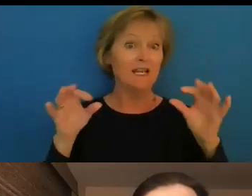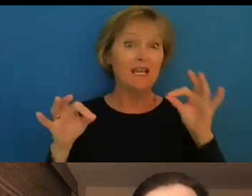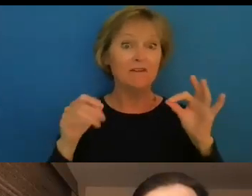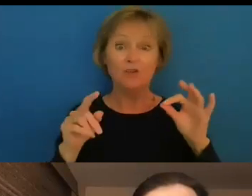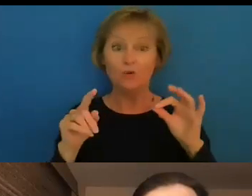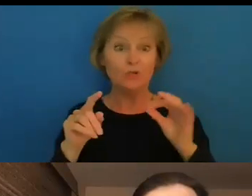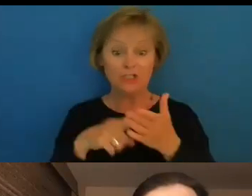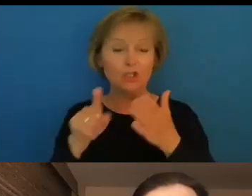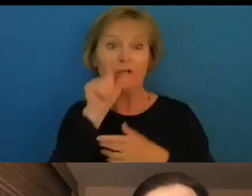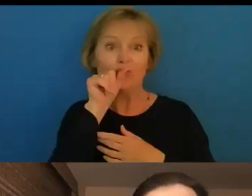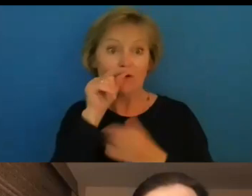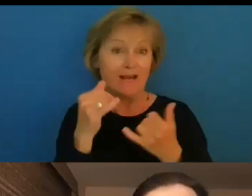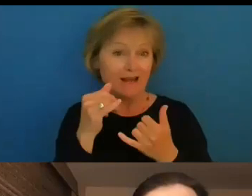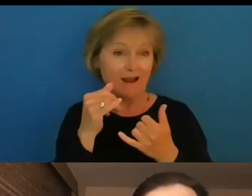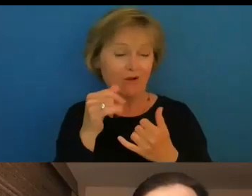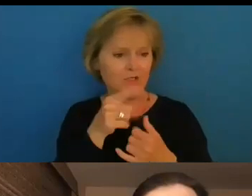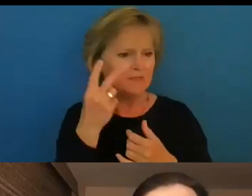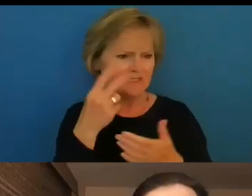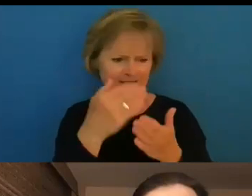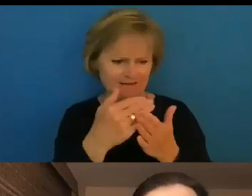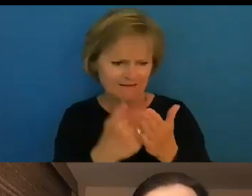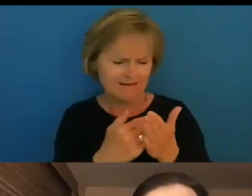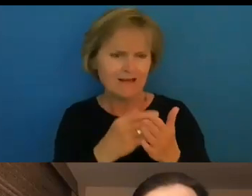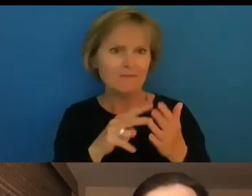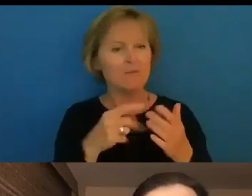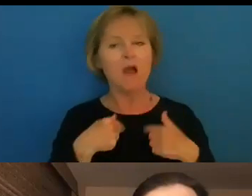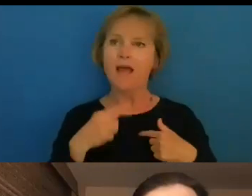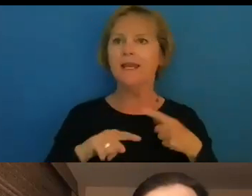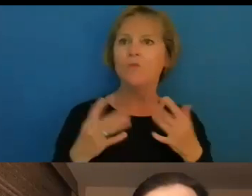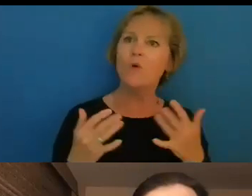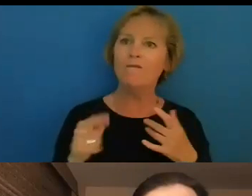now, especially Twitter, you'll see a lot of people like, "I can't wait for this to go back to normal"